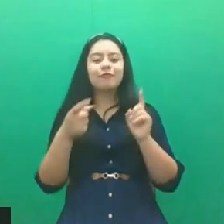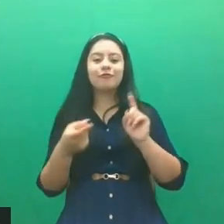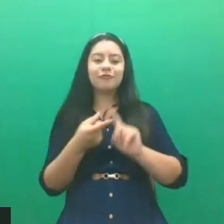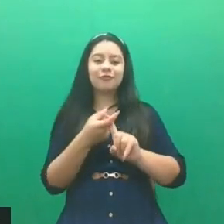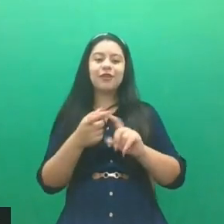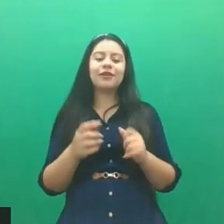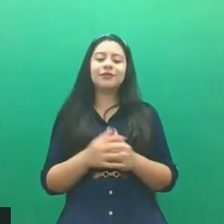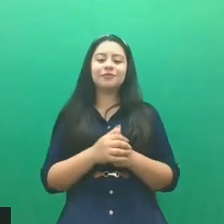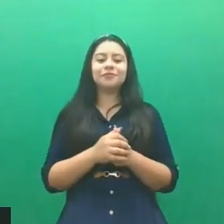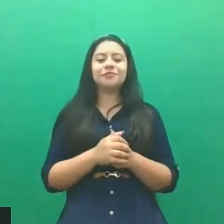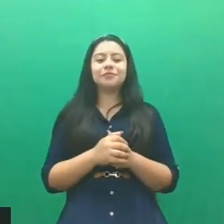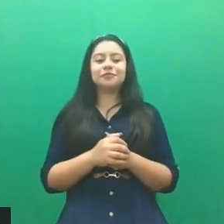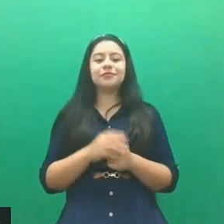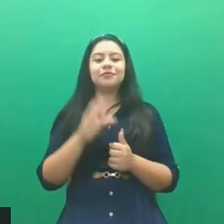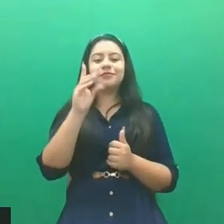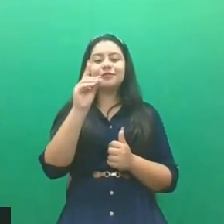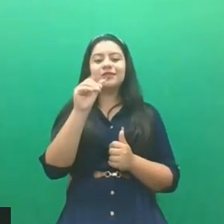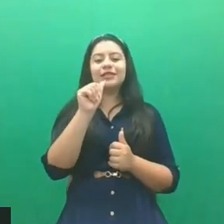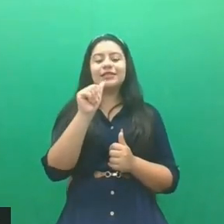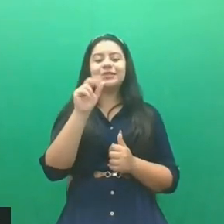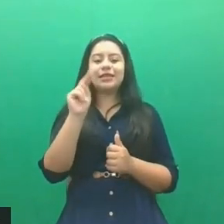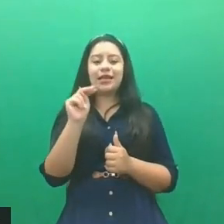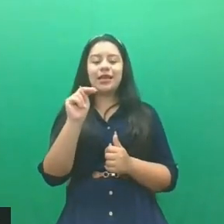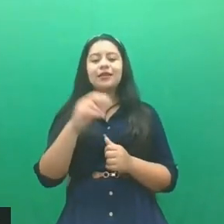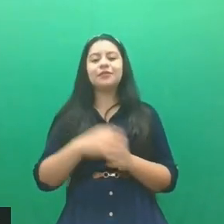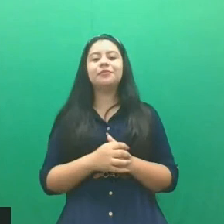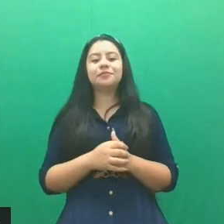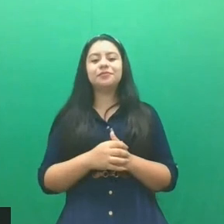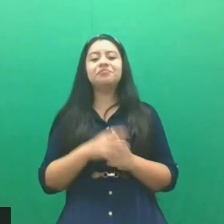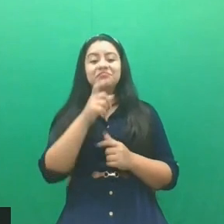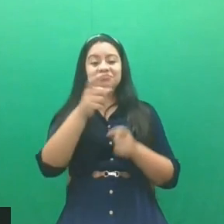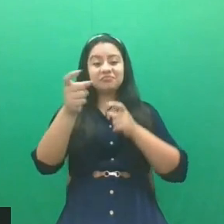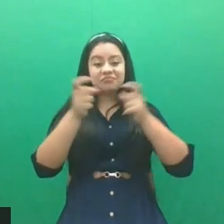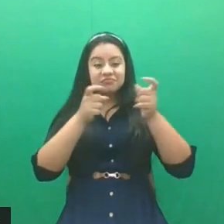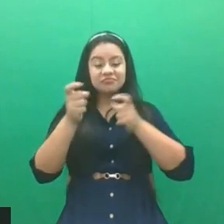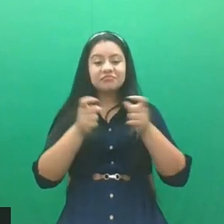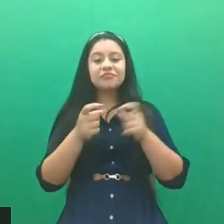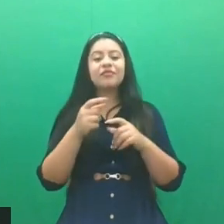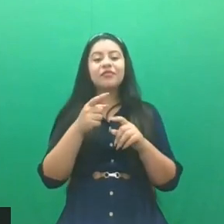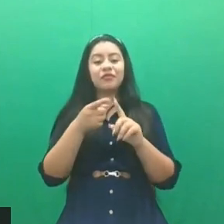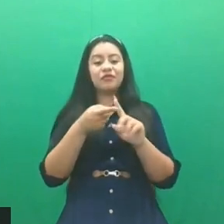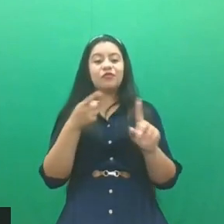project partner Dan Yaeger, the executive director of the New England Museums Association